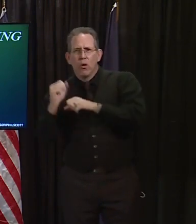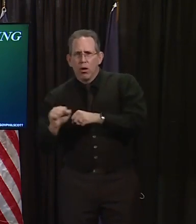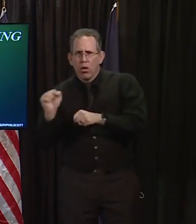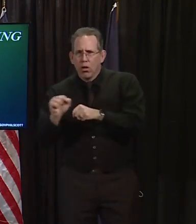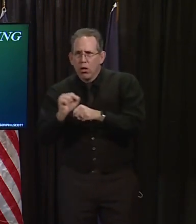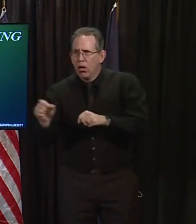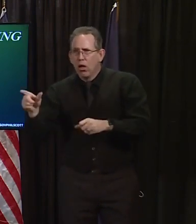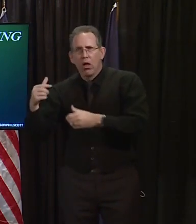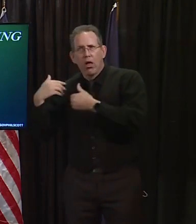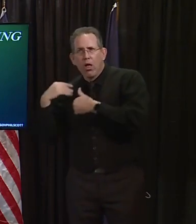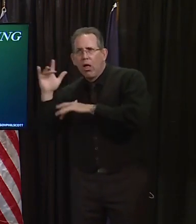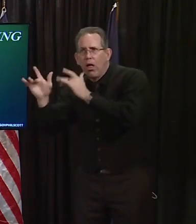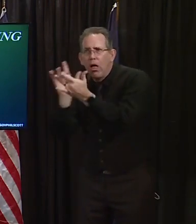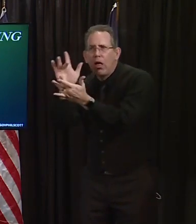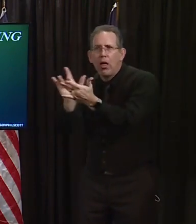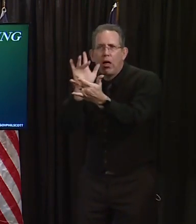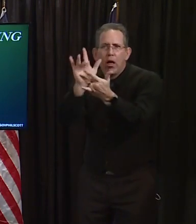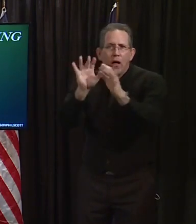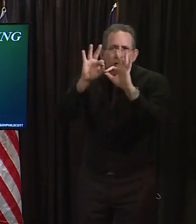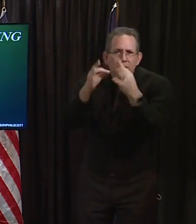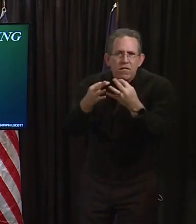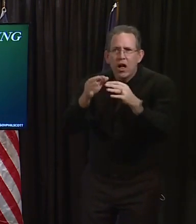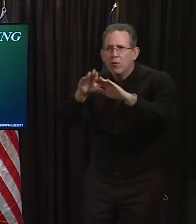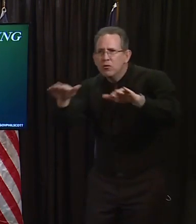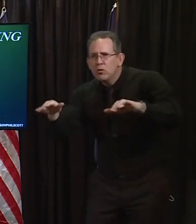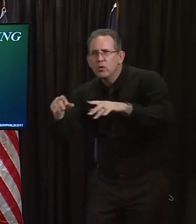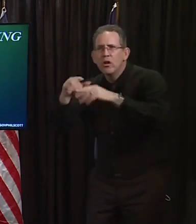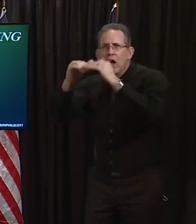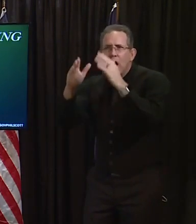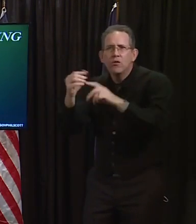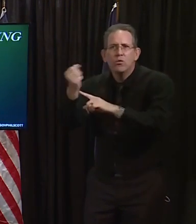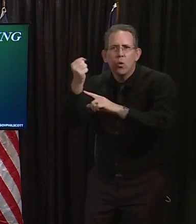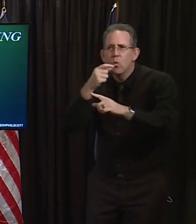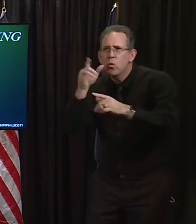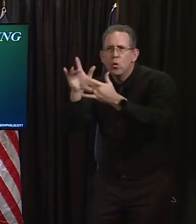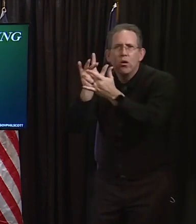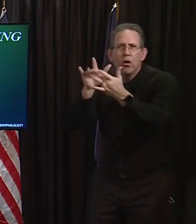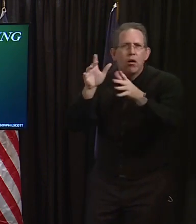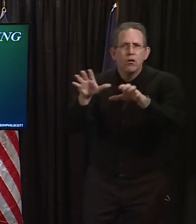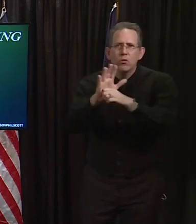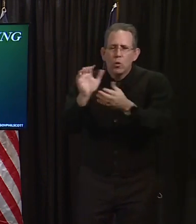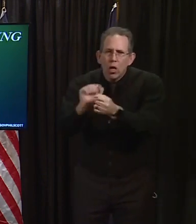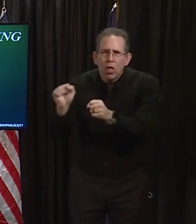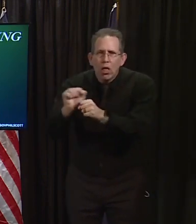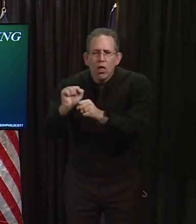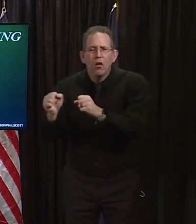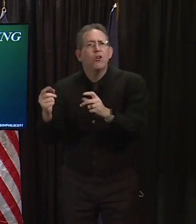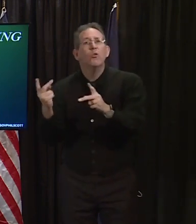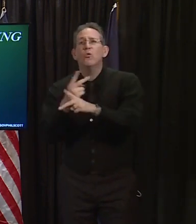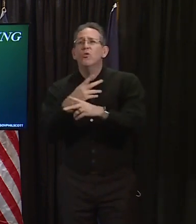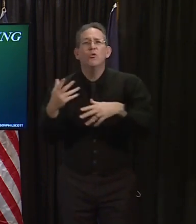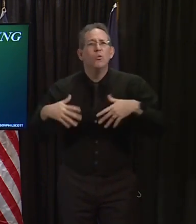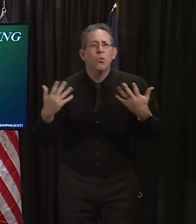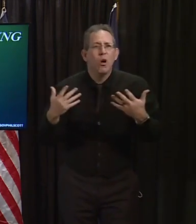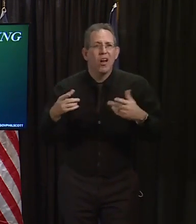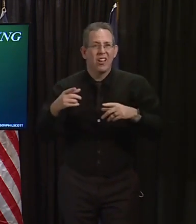more acute as we implemented test to stay since nurses are essentially the direct directly in charge of supervising both of those processes in